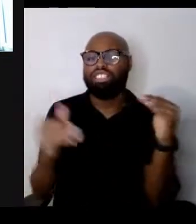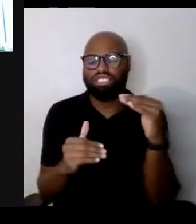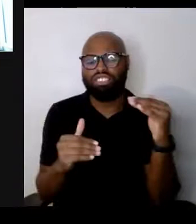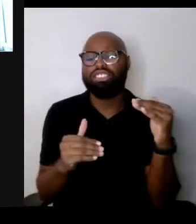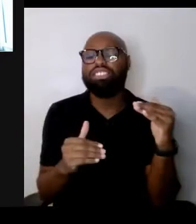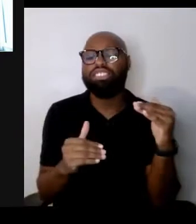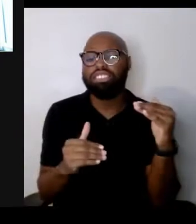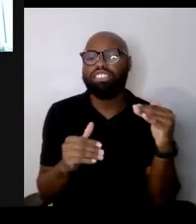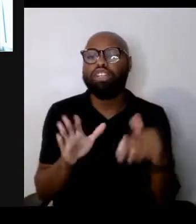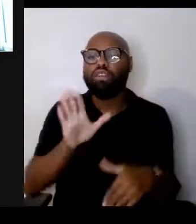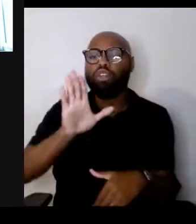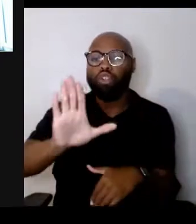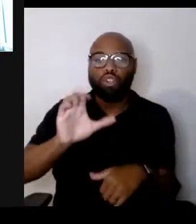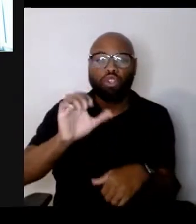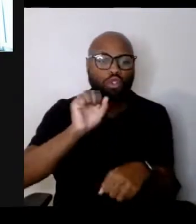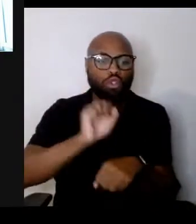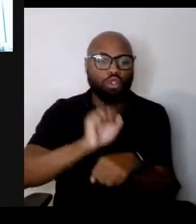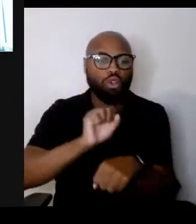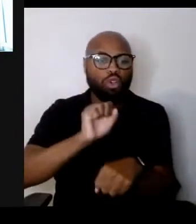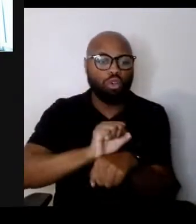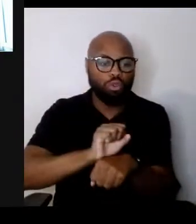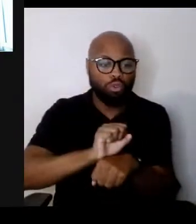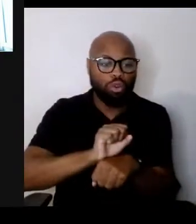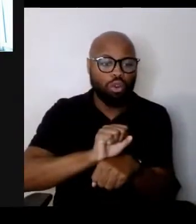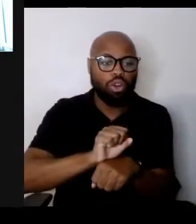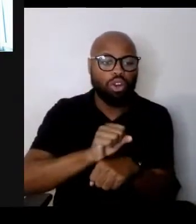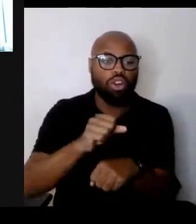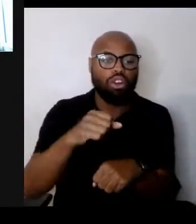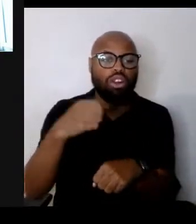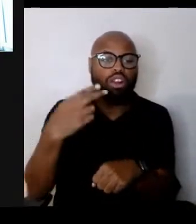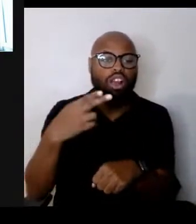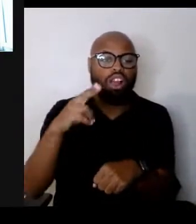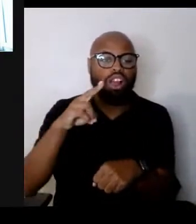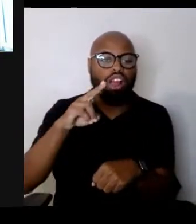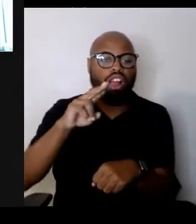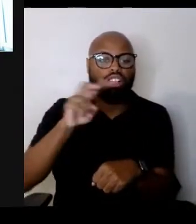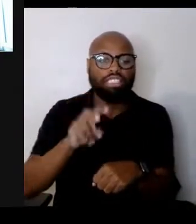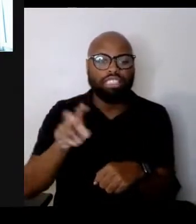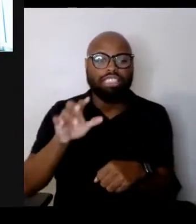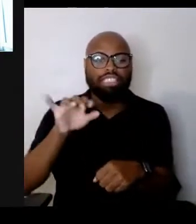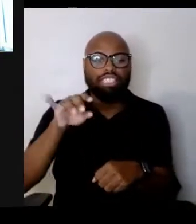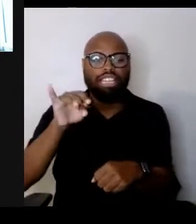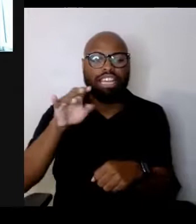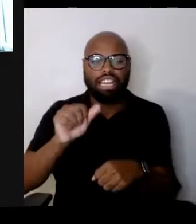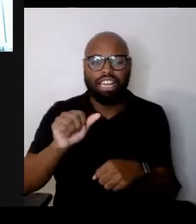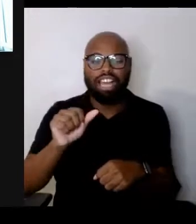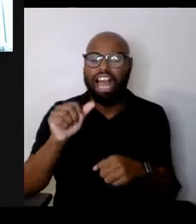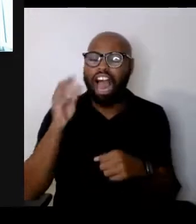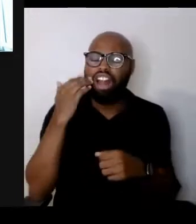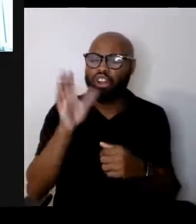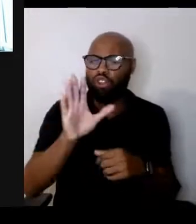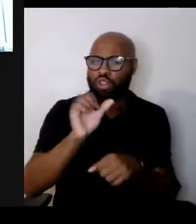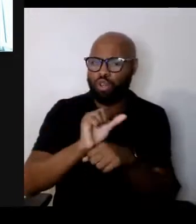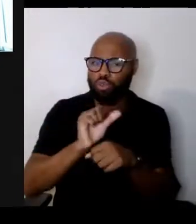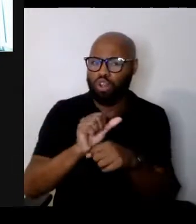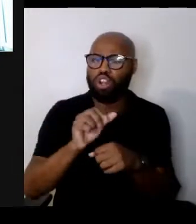I know that you have brought your own university, New York University to account.